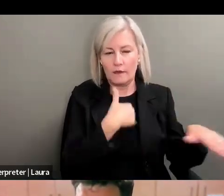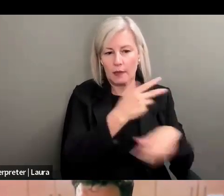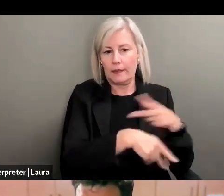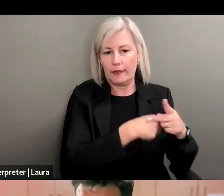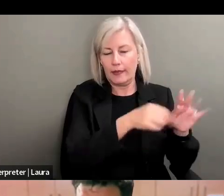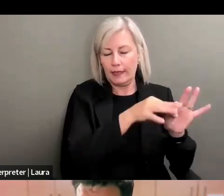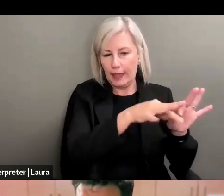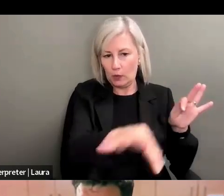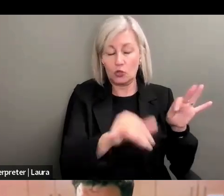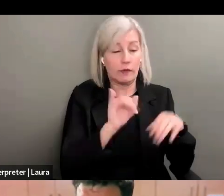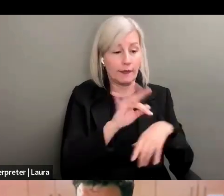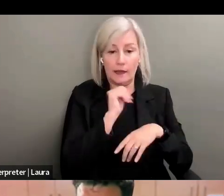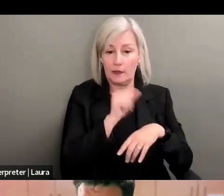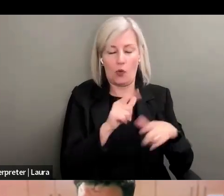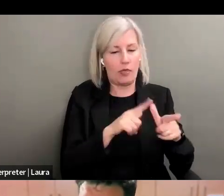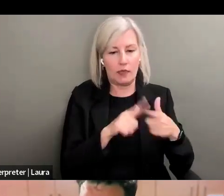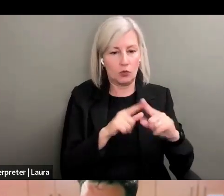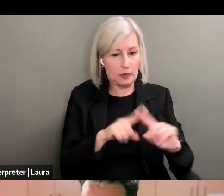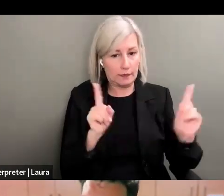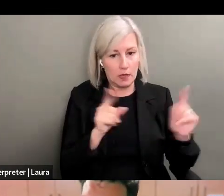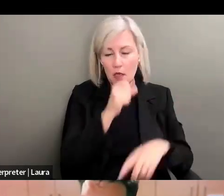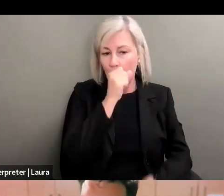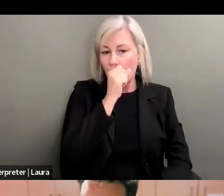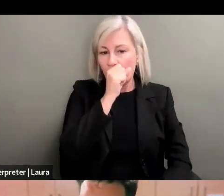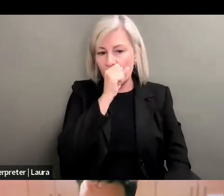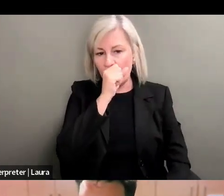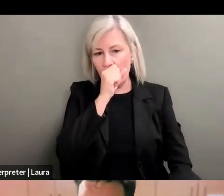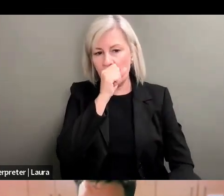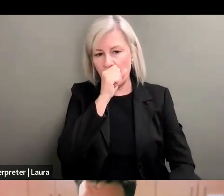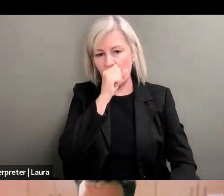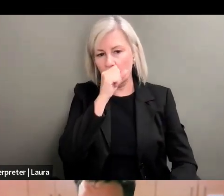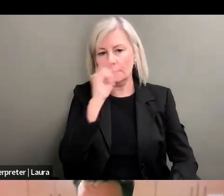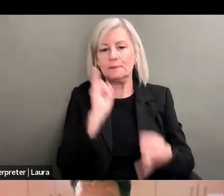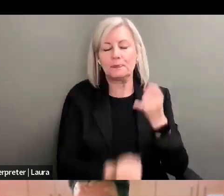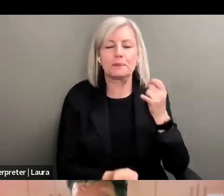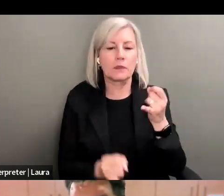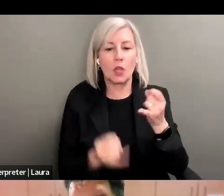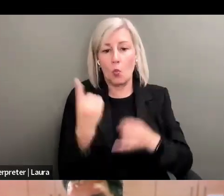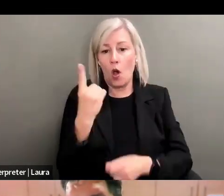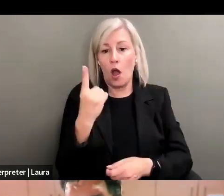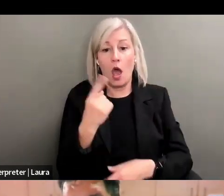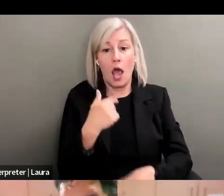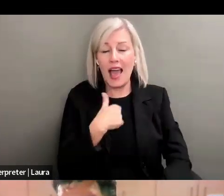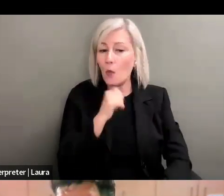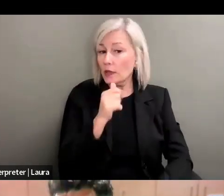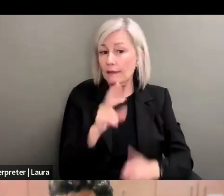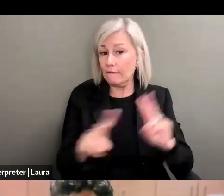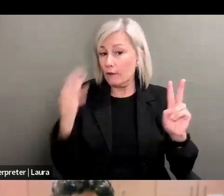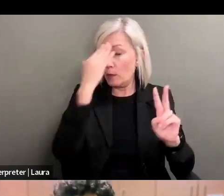So, if they don't, you might want to go a different route. And then lastly, one that I wasn't super familiar with before I looked through